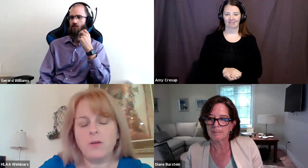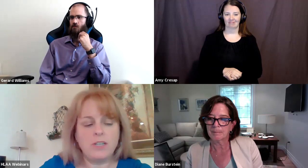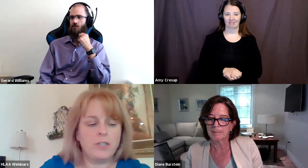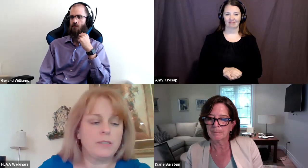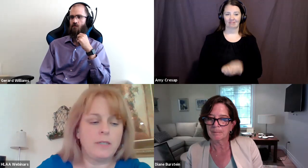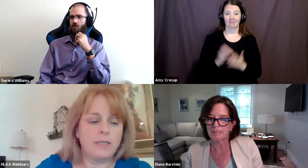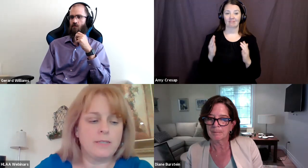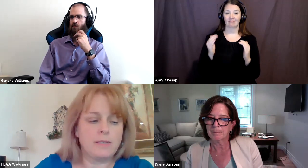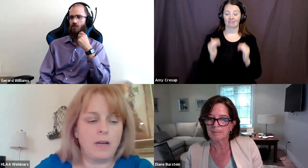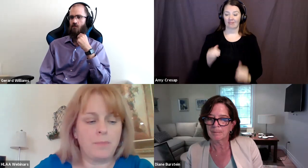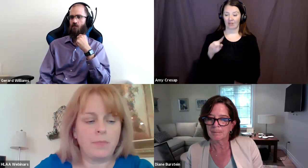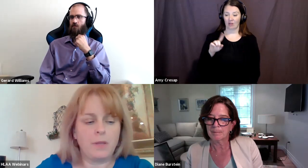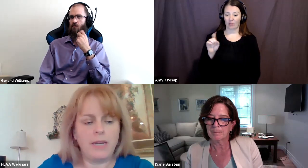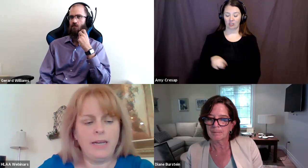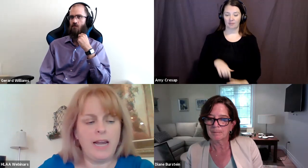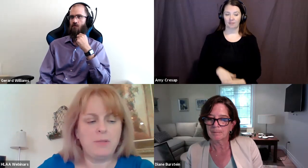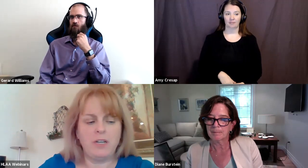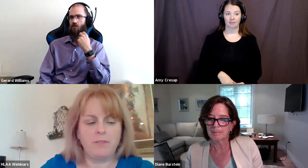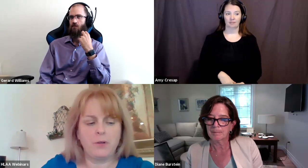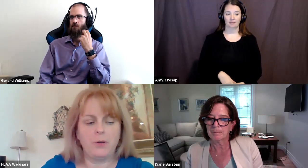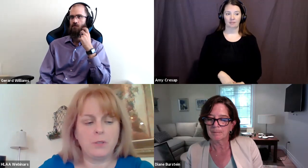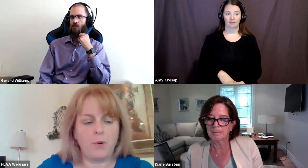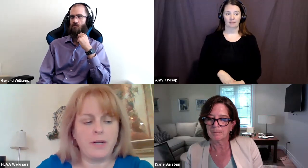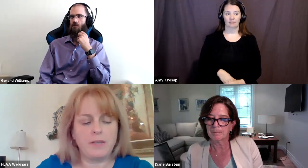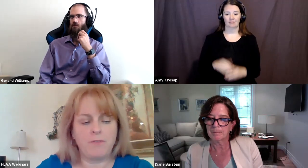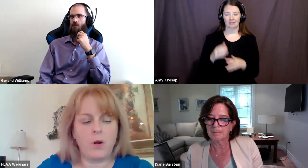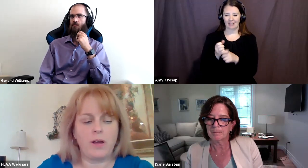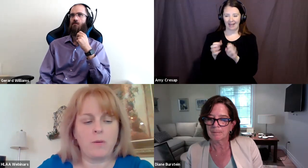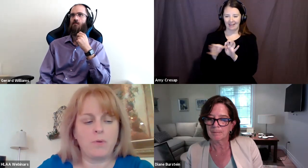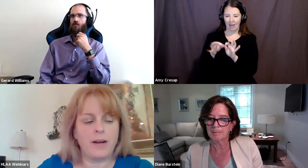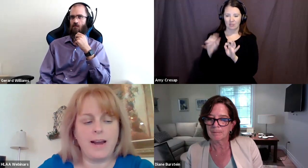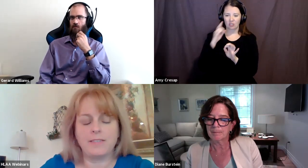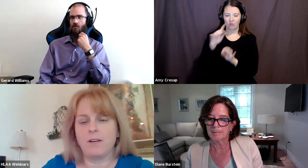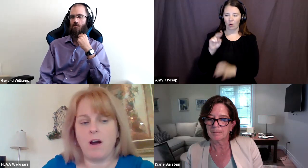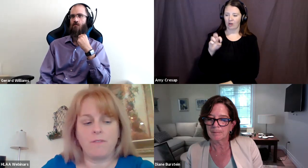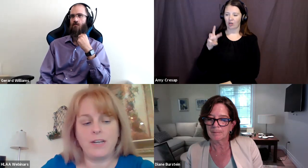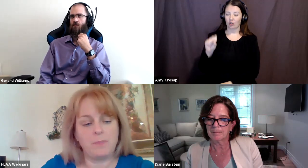Next question is, getting captioning for news but that are broadcasted off Facebook